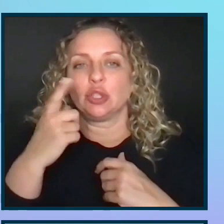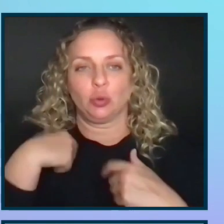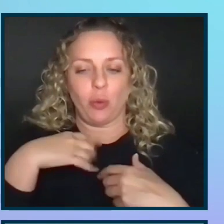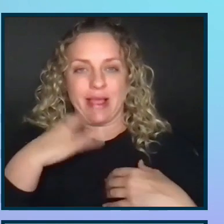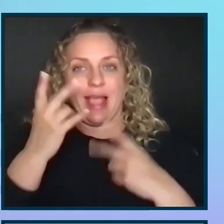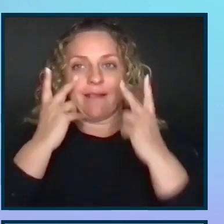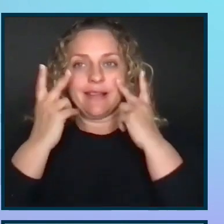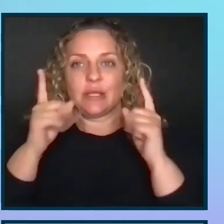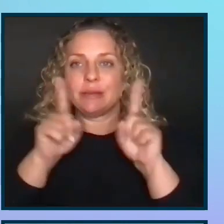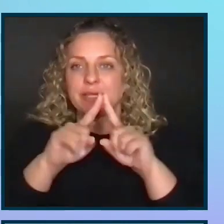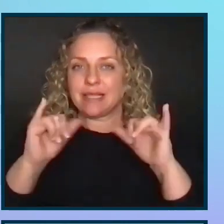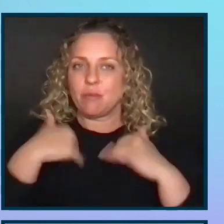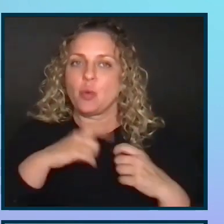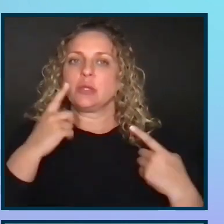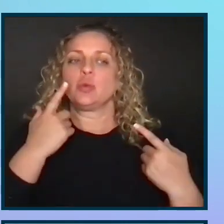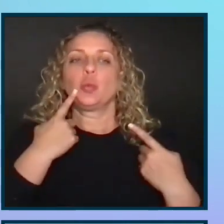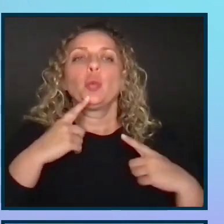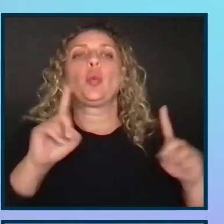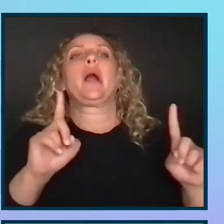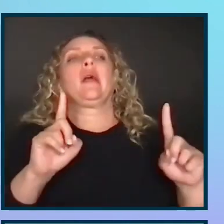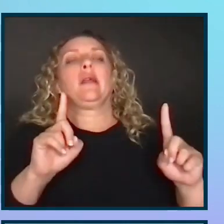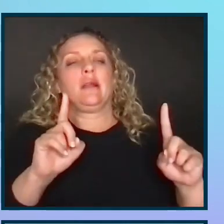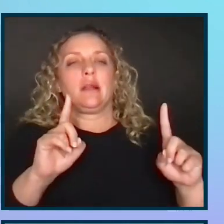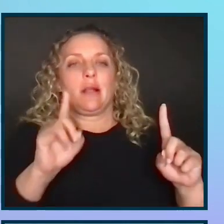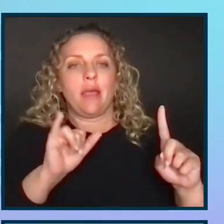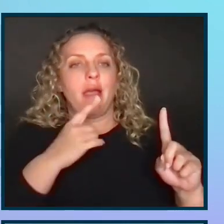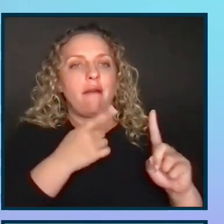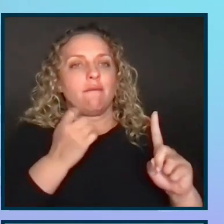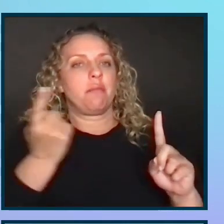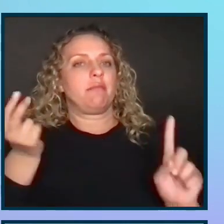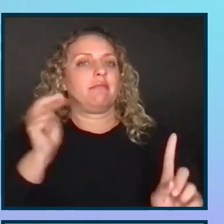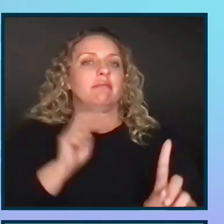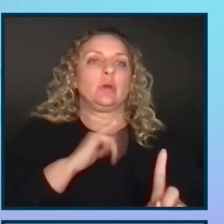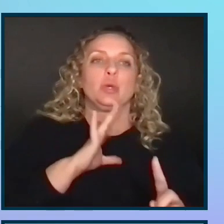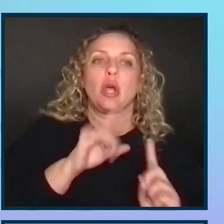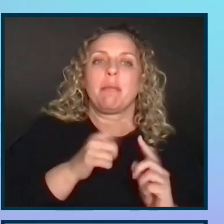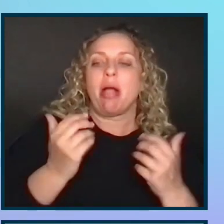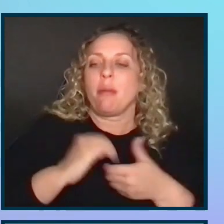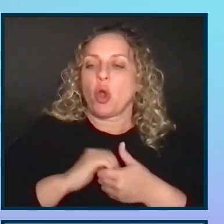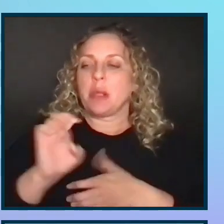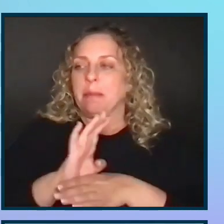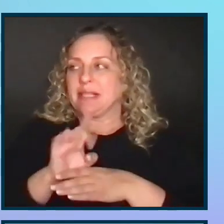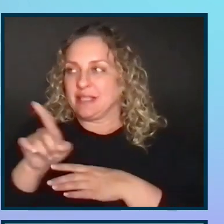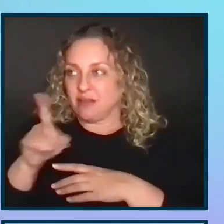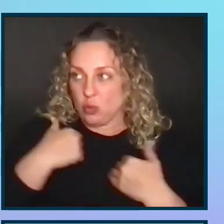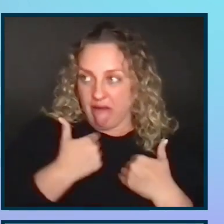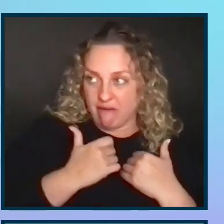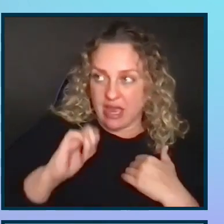but it's also what's working well from the data perspective. So we can talk to our partners in the business side and see do we have any repeat offenders things